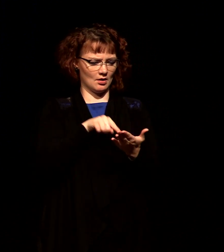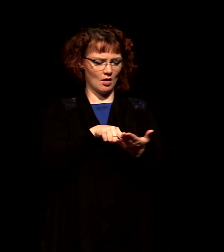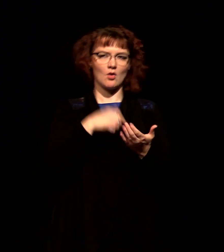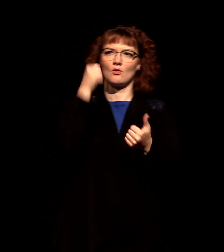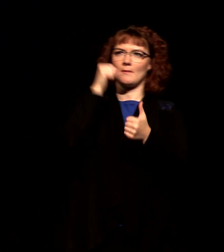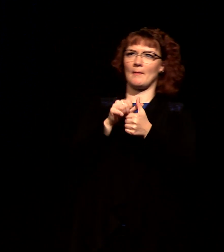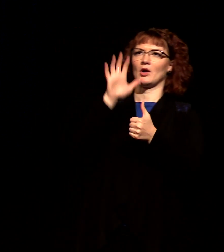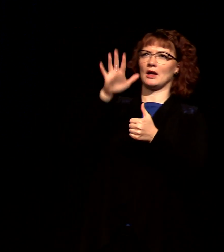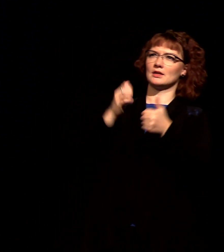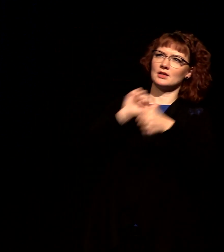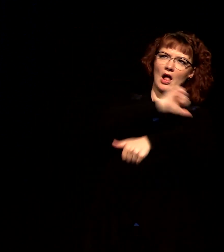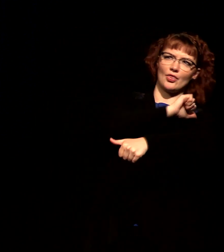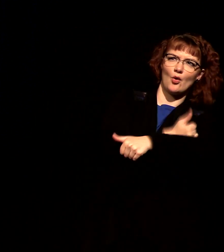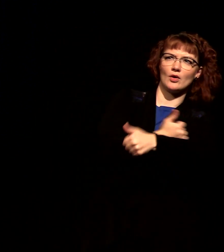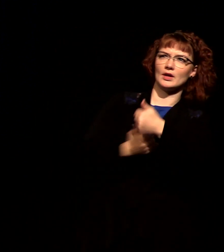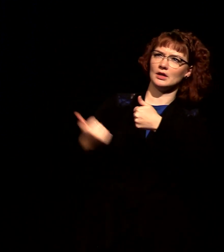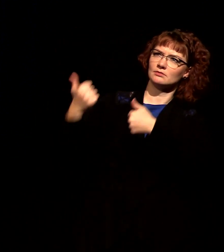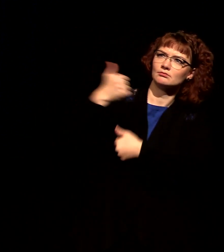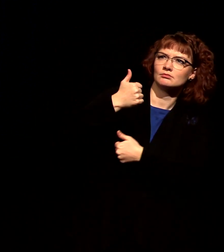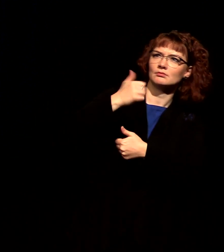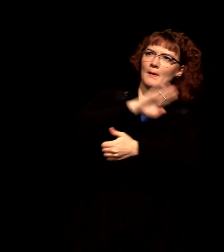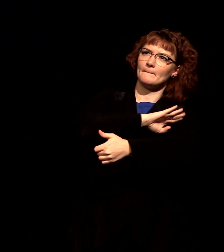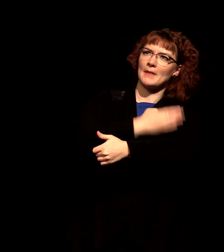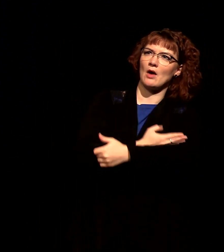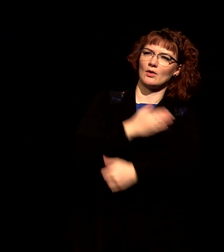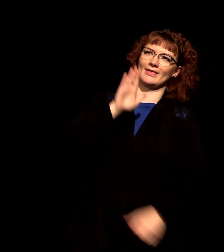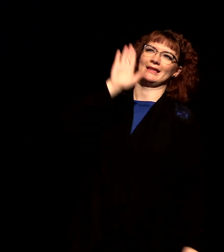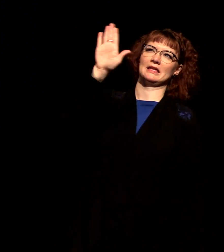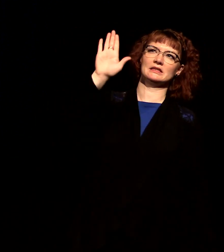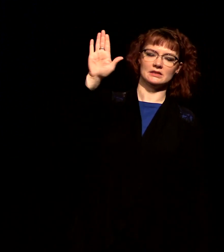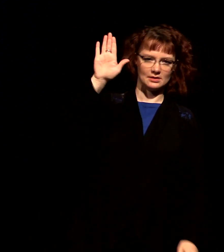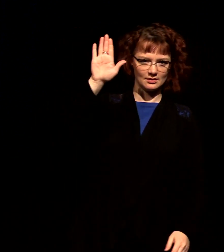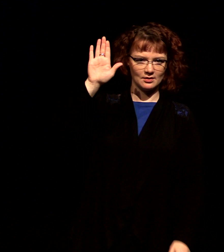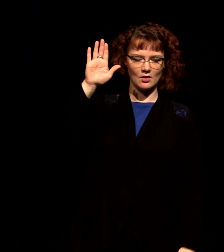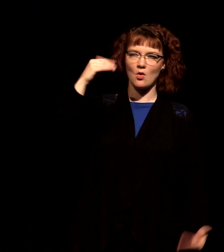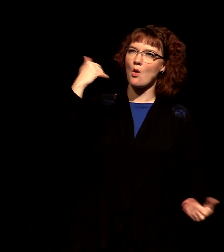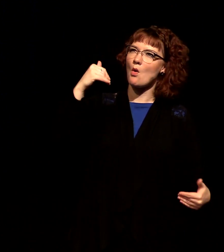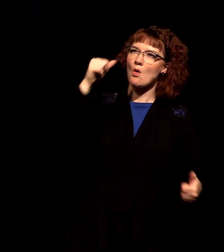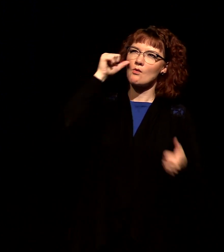his authority and all power that is his. And so I want to pause